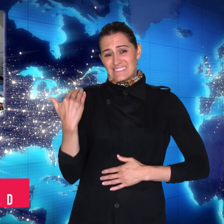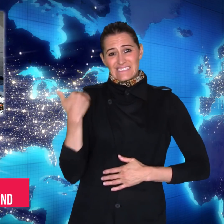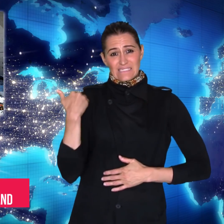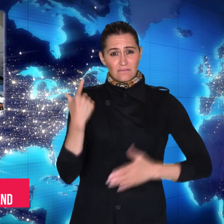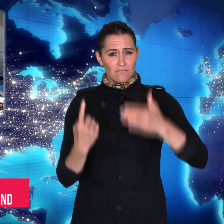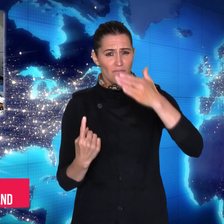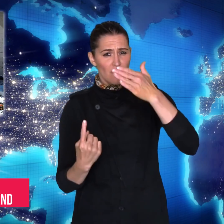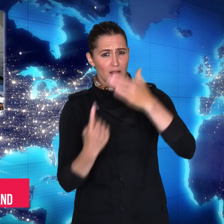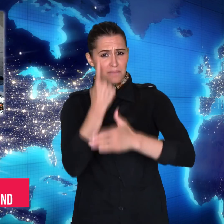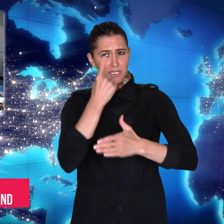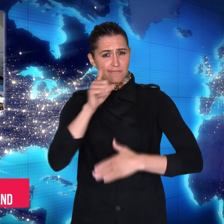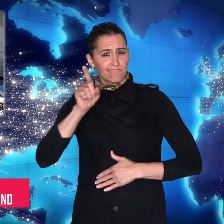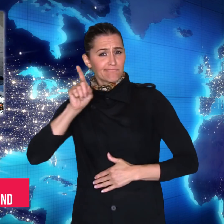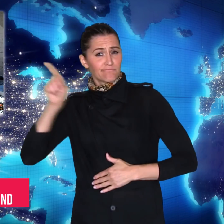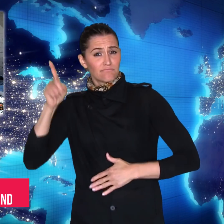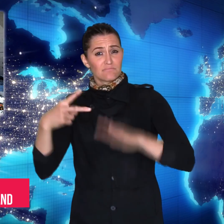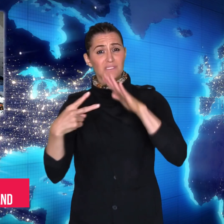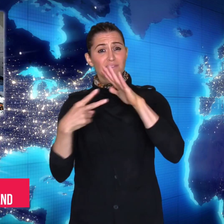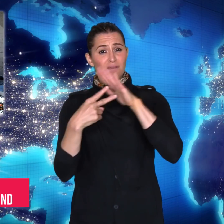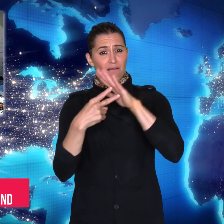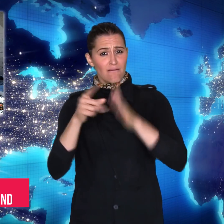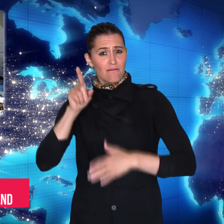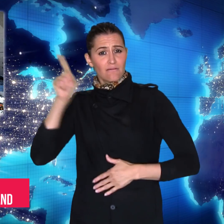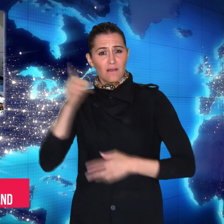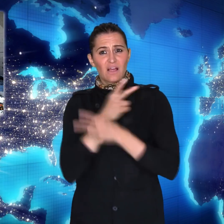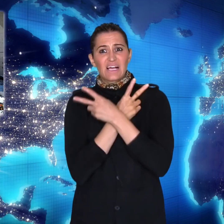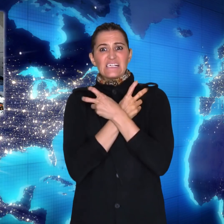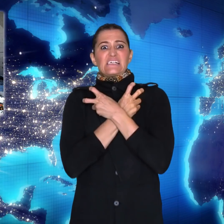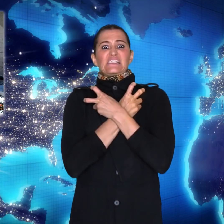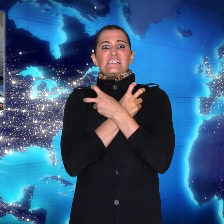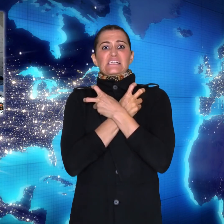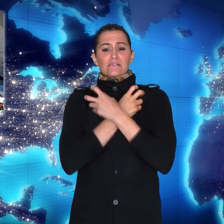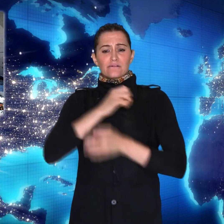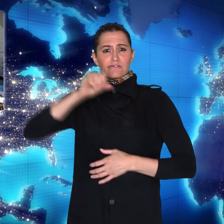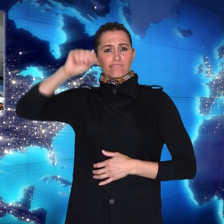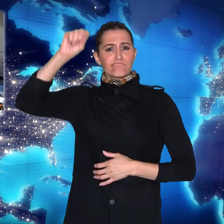Dawn: Access to investigate latest